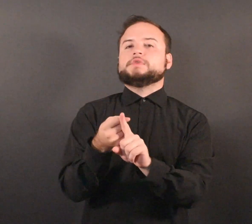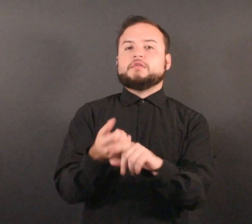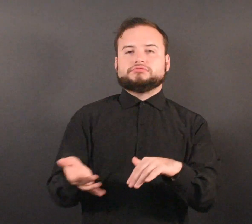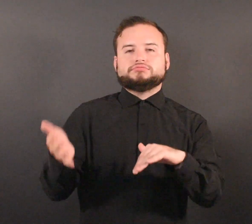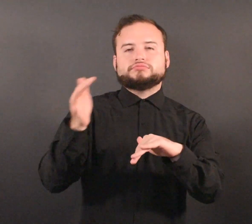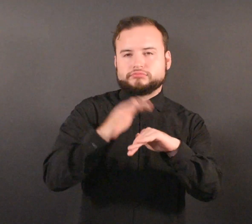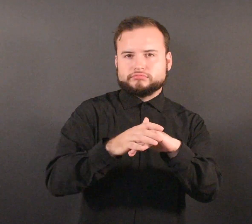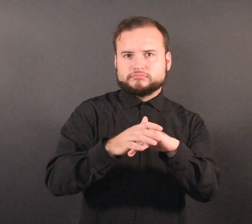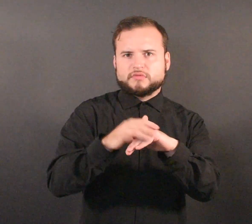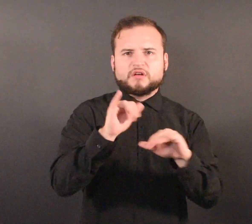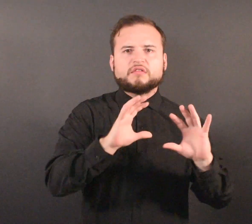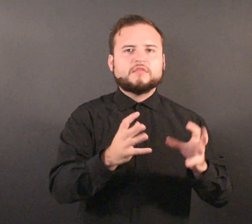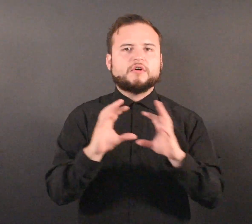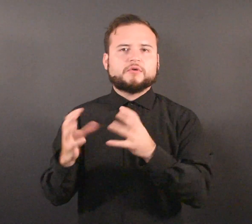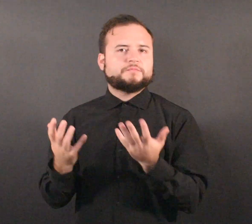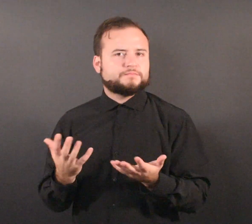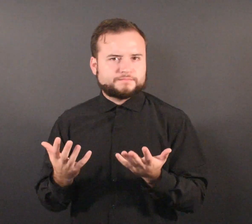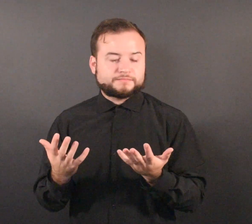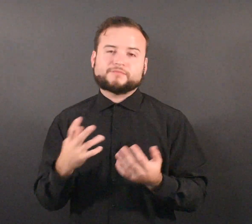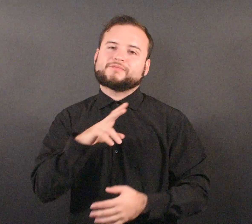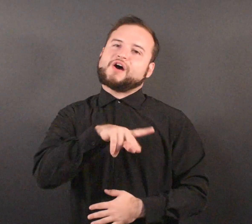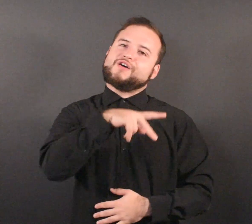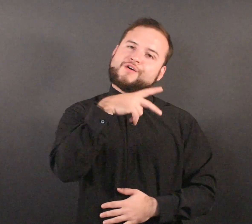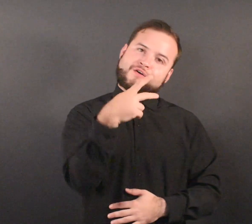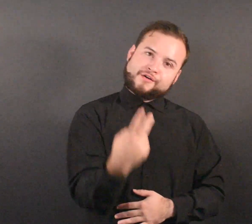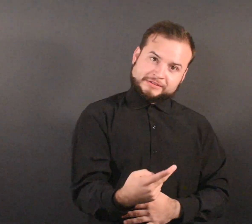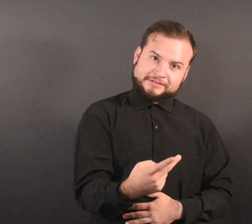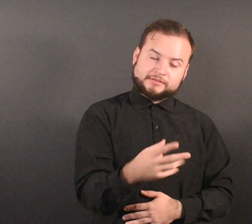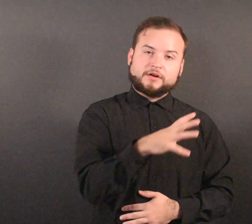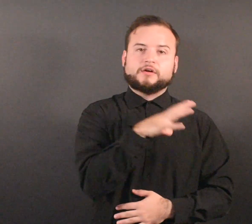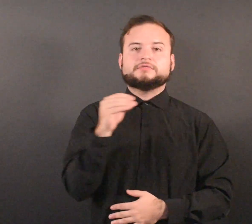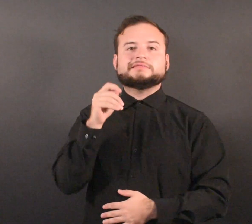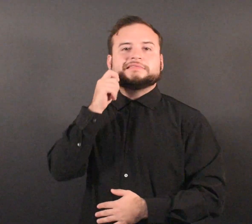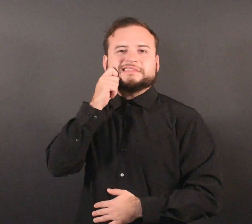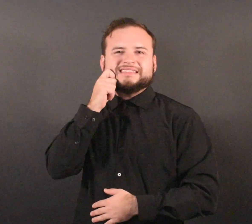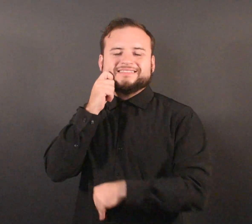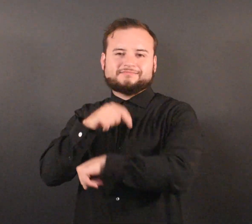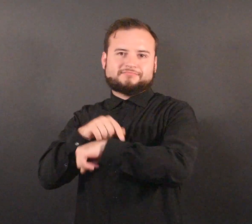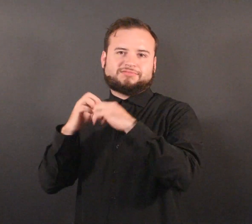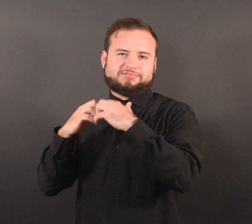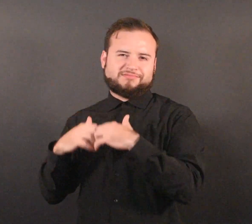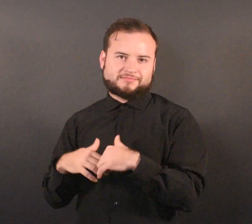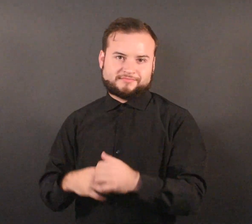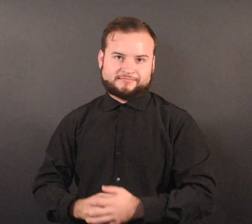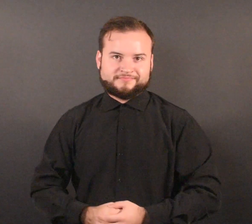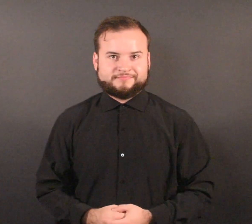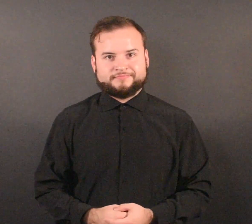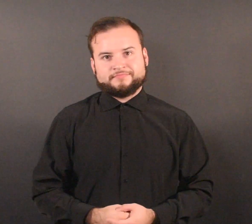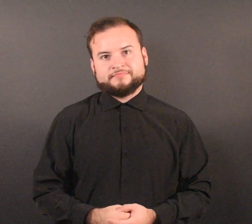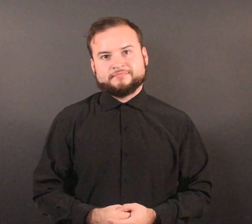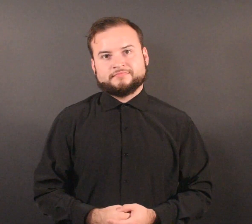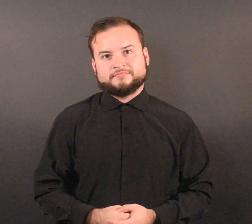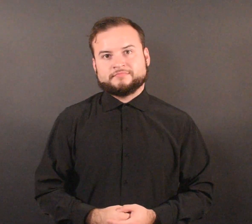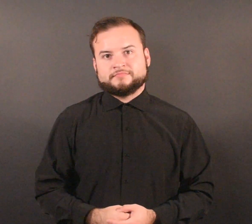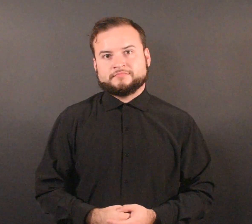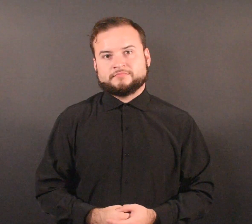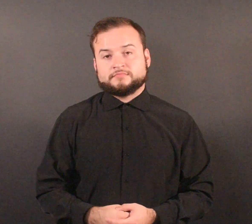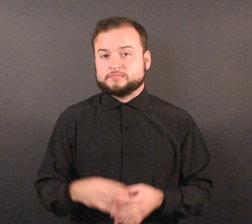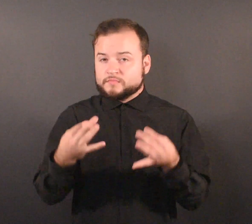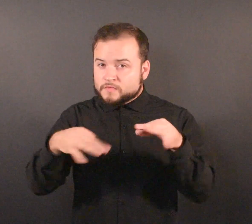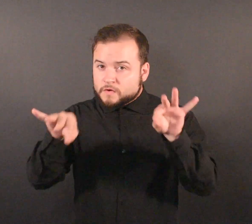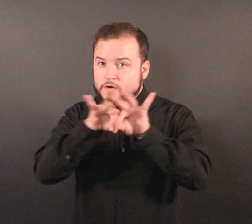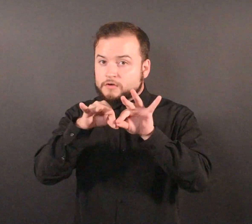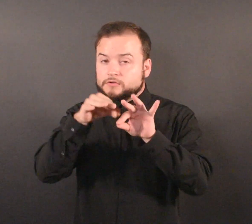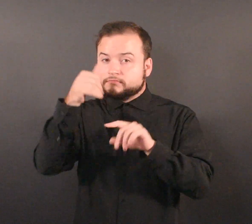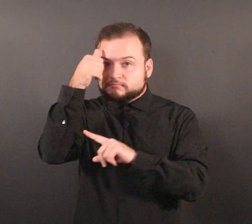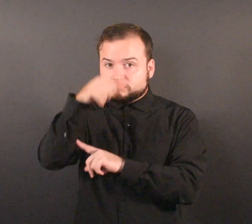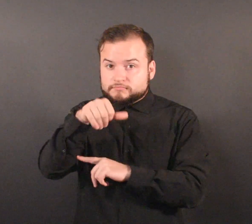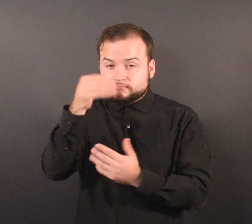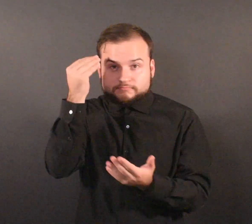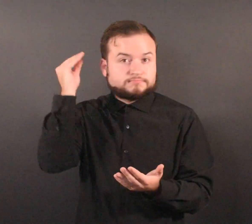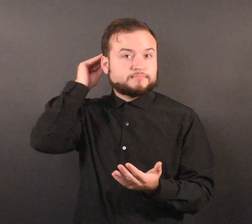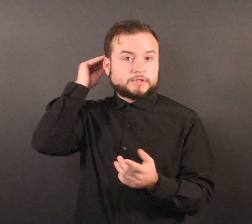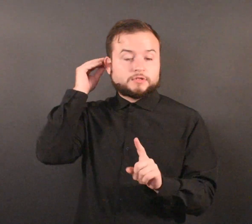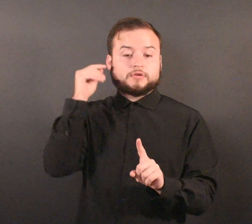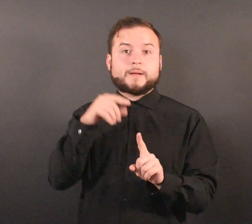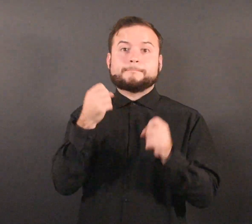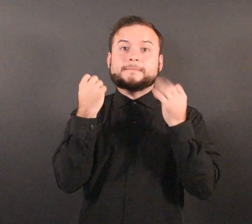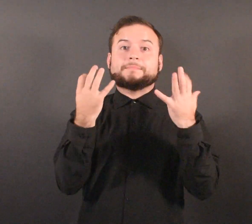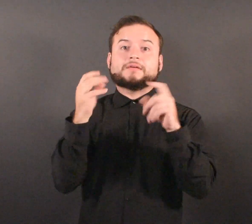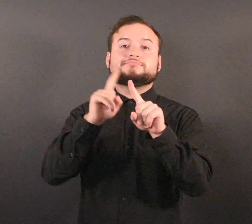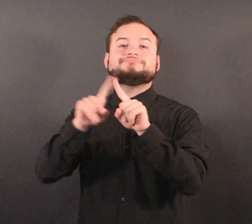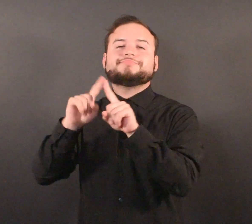namely, falls and pressure ulcers. It is important to note that many event